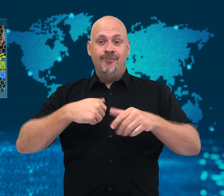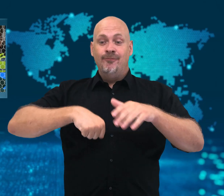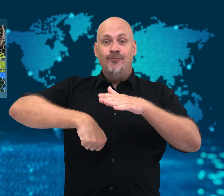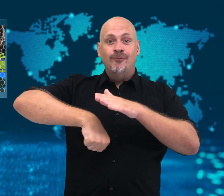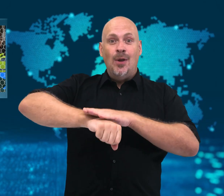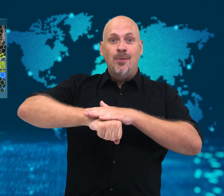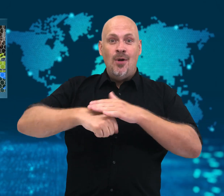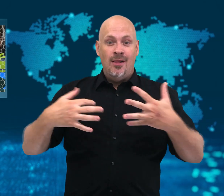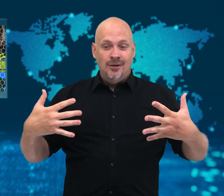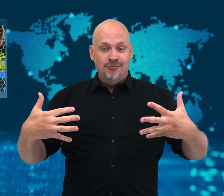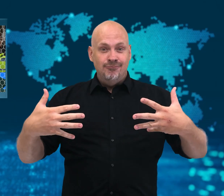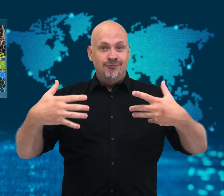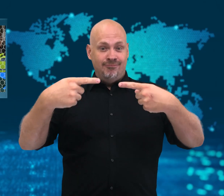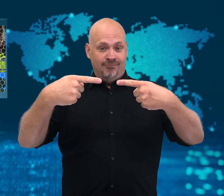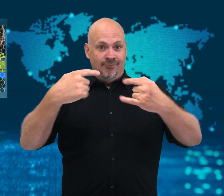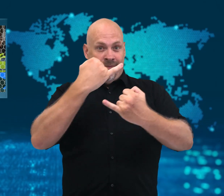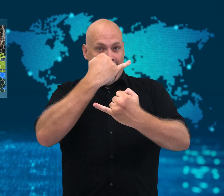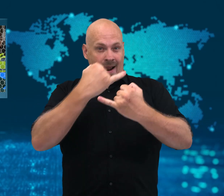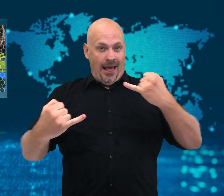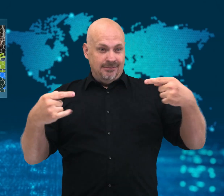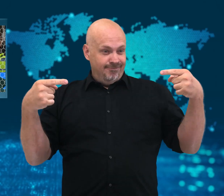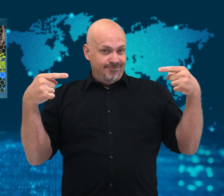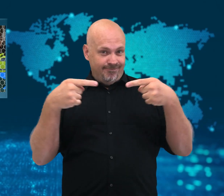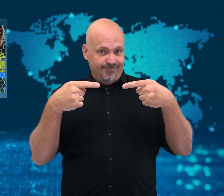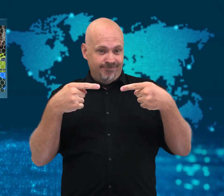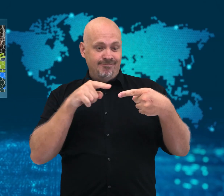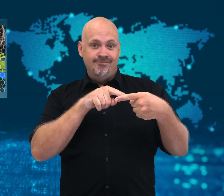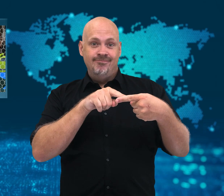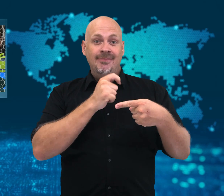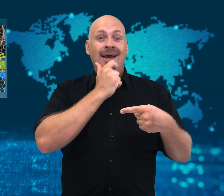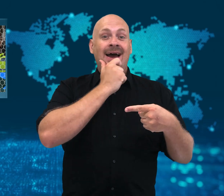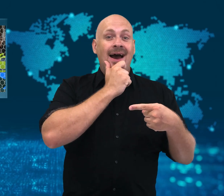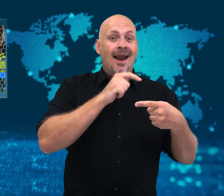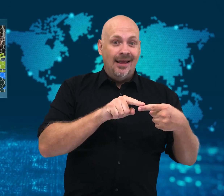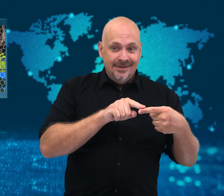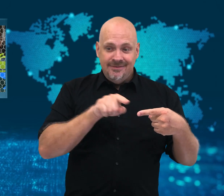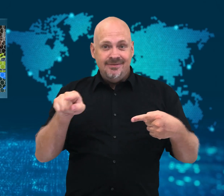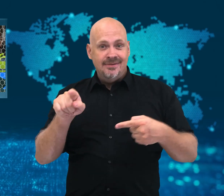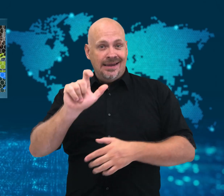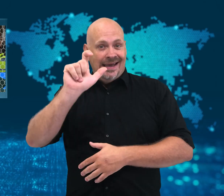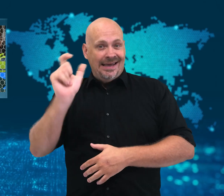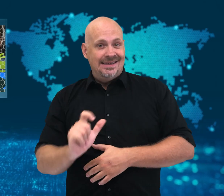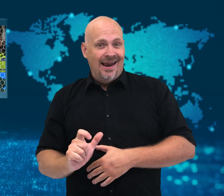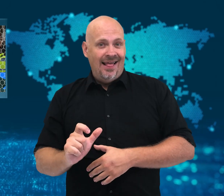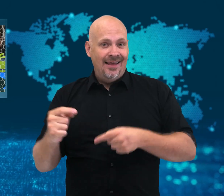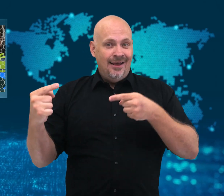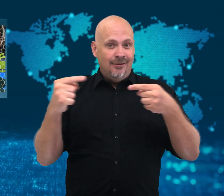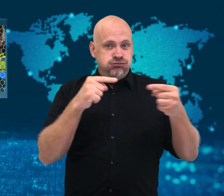in front of tens of thousands of fans.